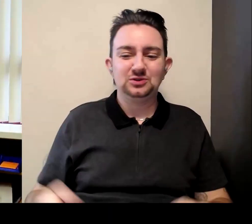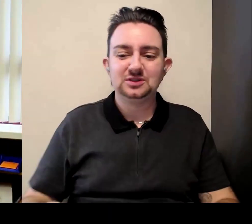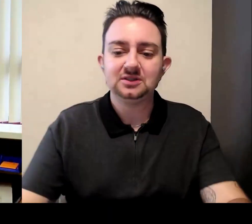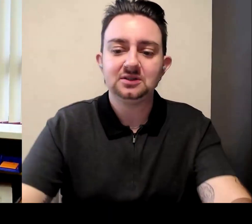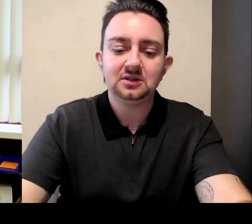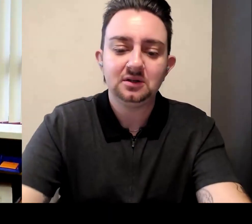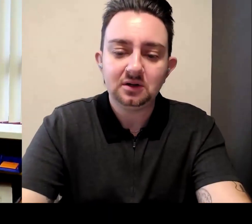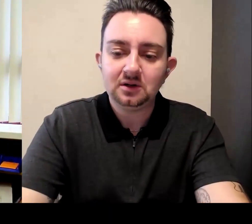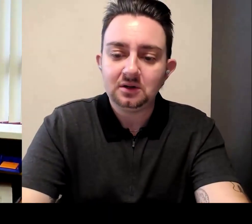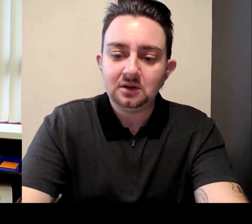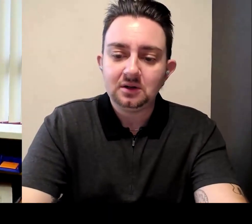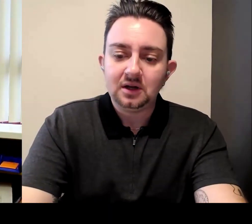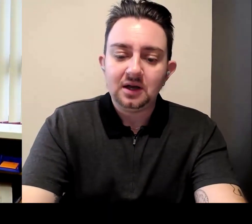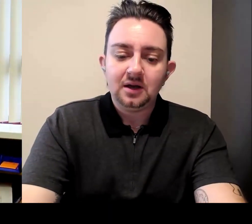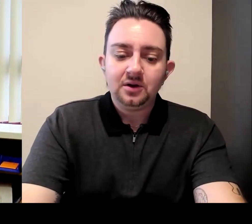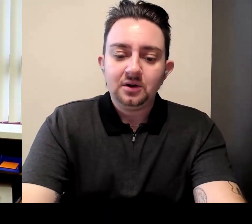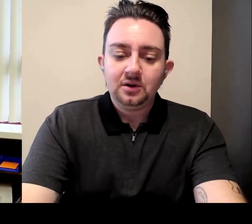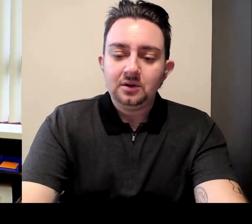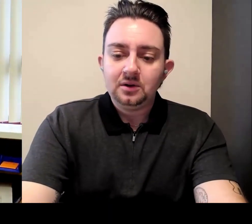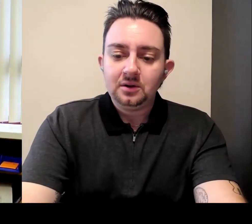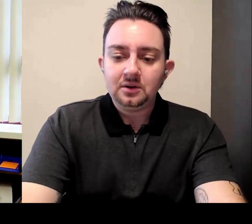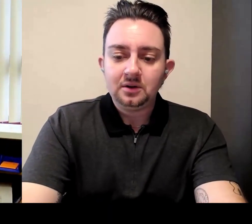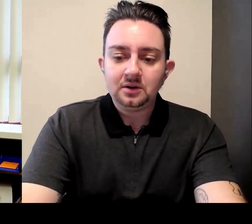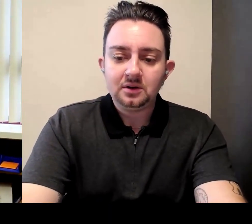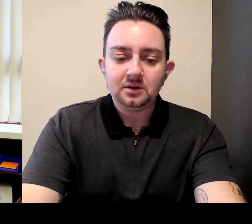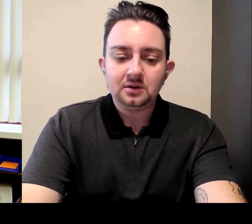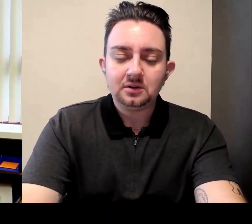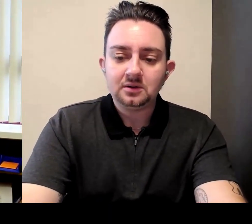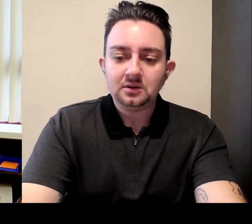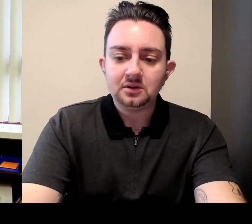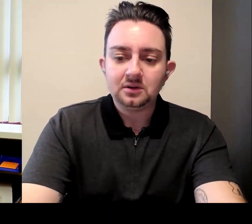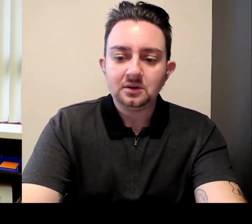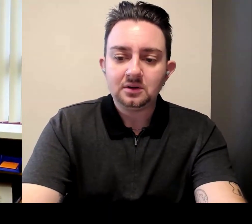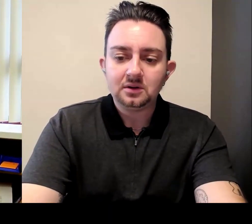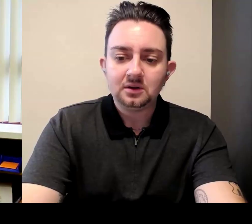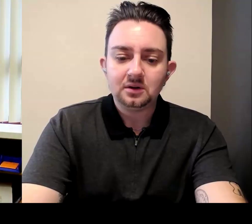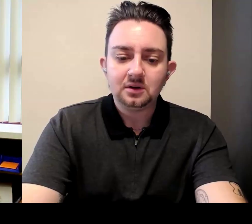It's OK. and I know it's almost 12:30.